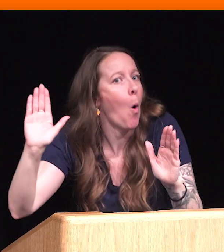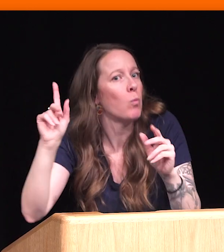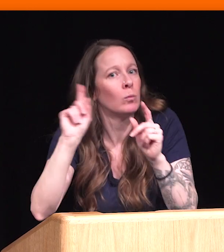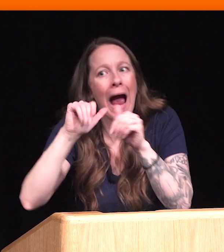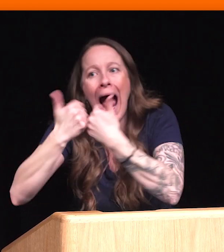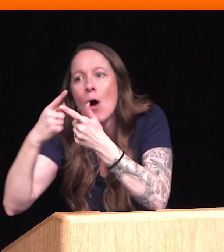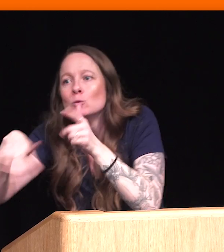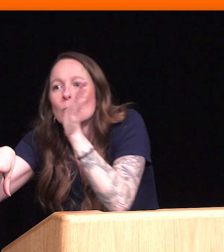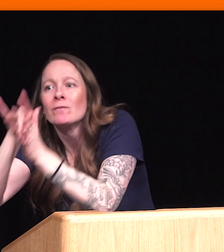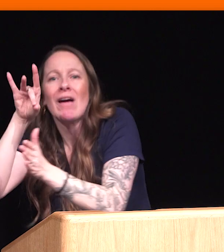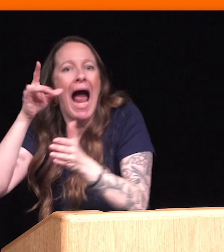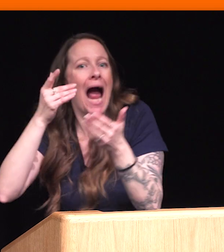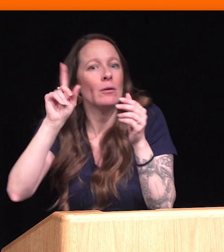some of these problems that we were facing.